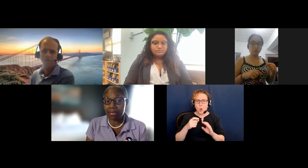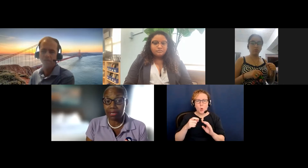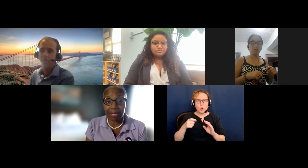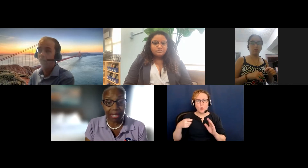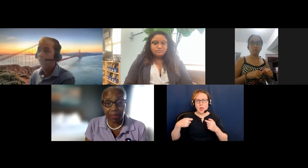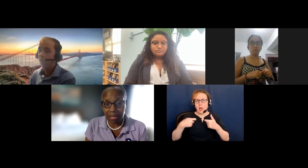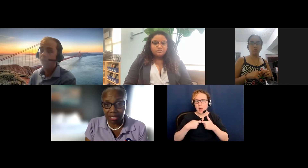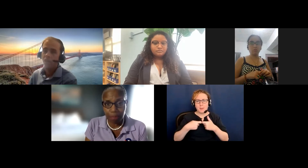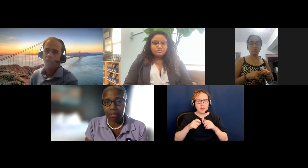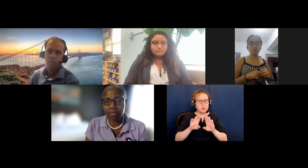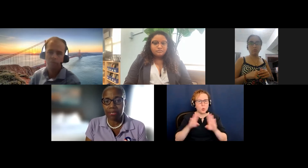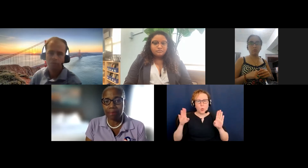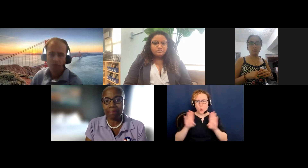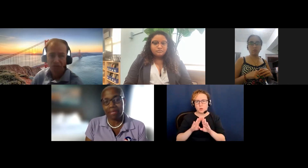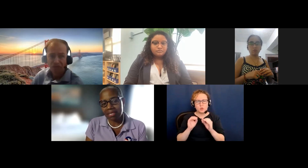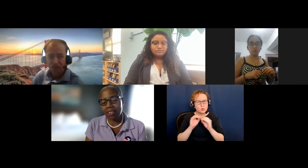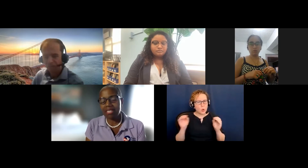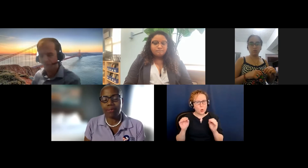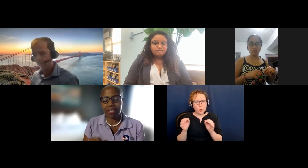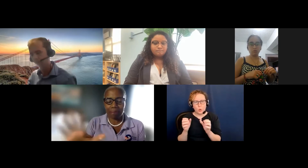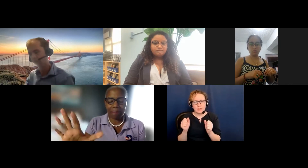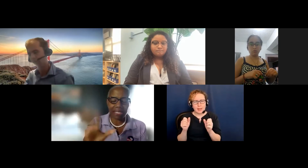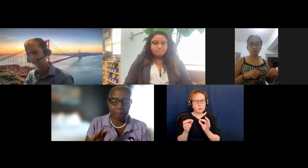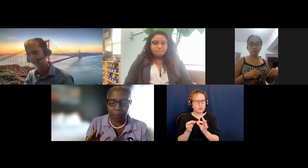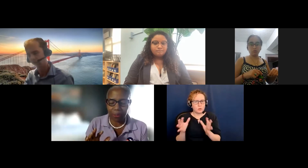sign language which interpreters. I just wanted to make that point.